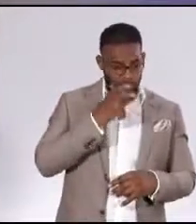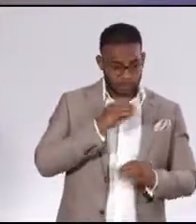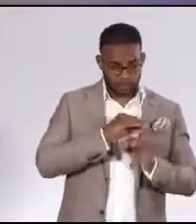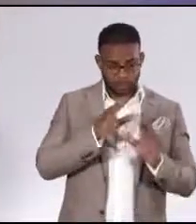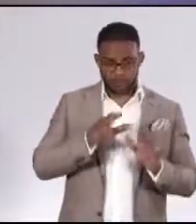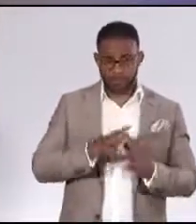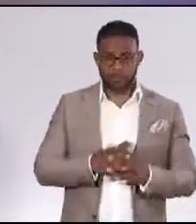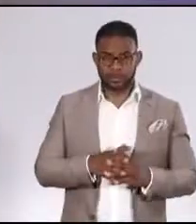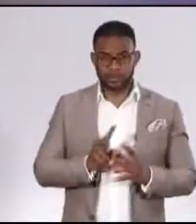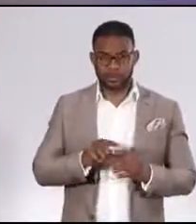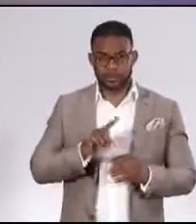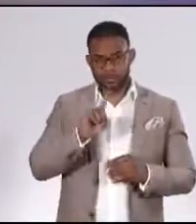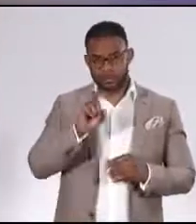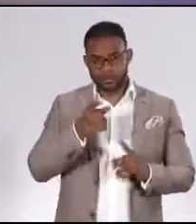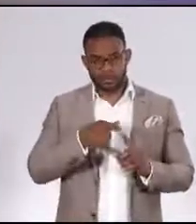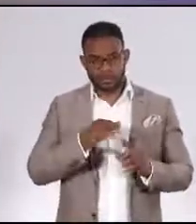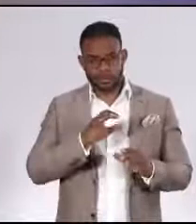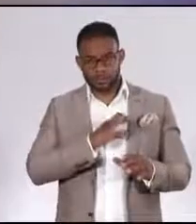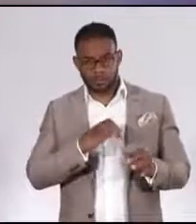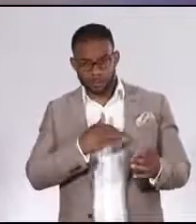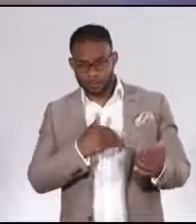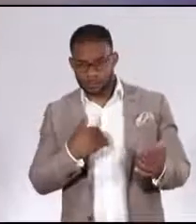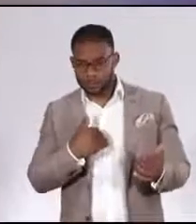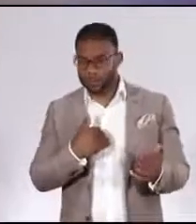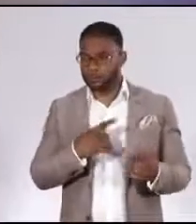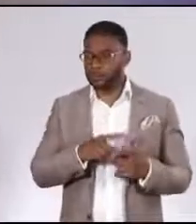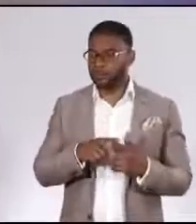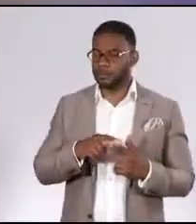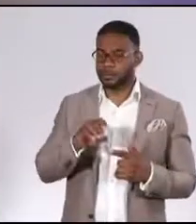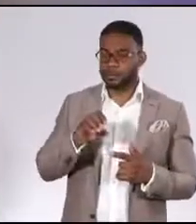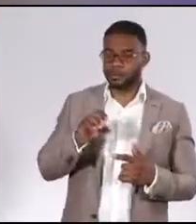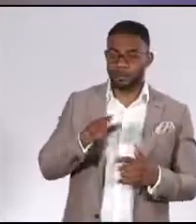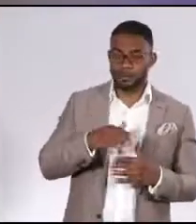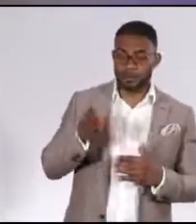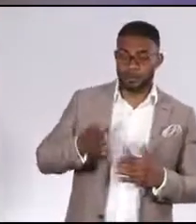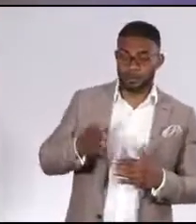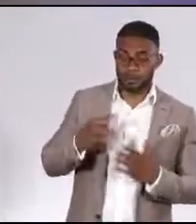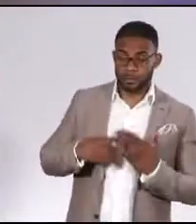But questions from committee members or side bar conversations were very difficult.